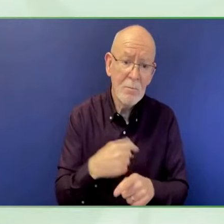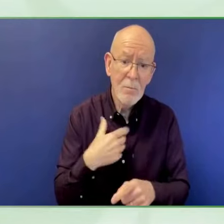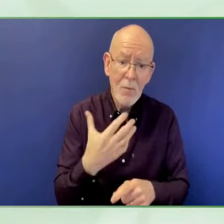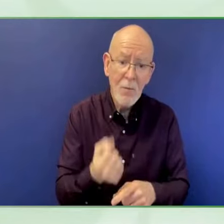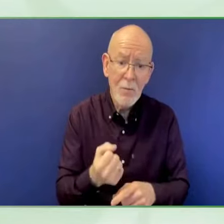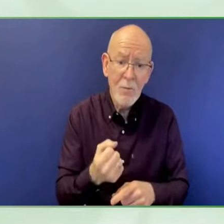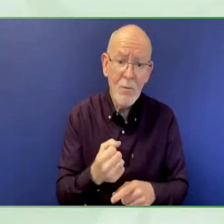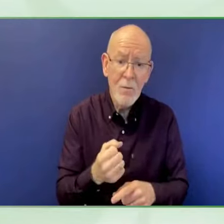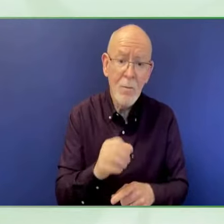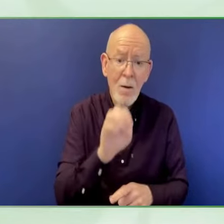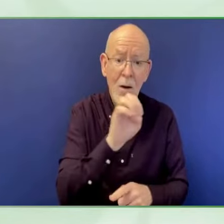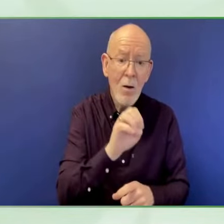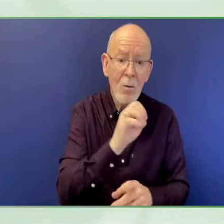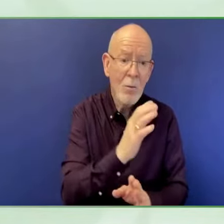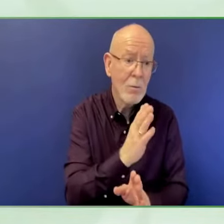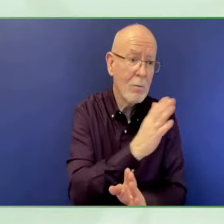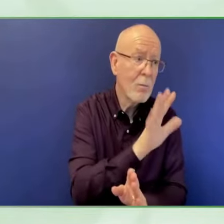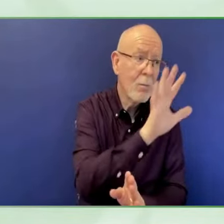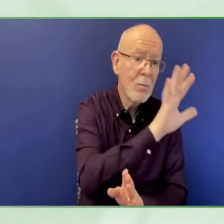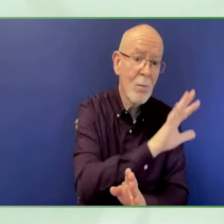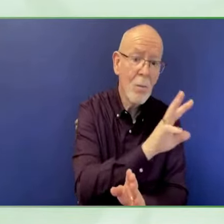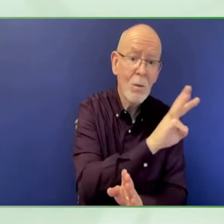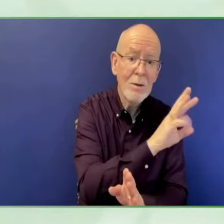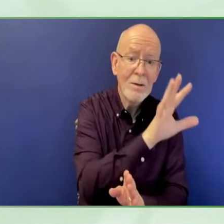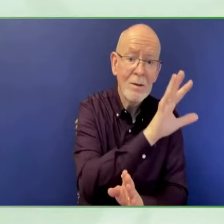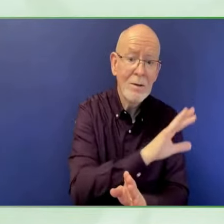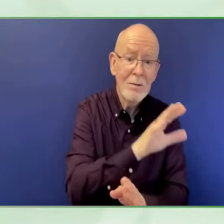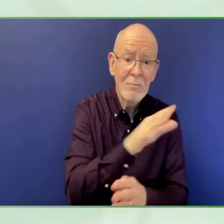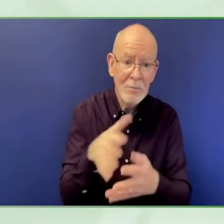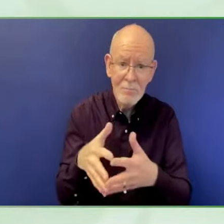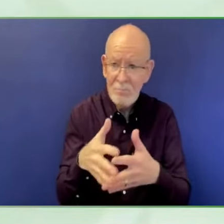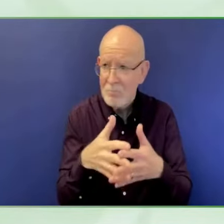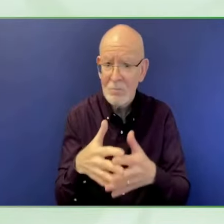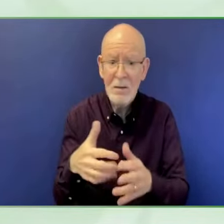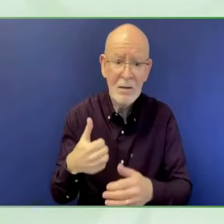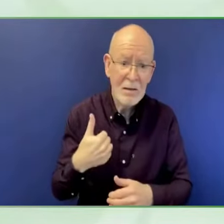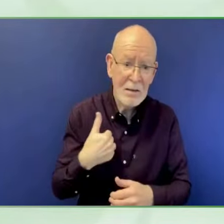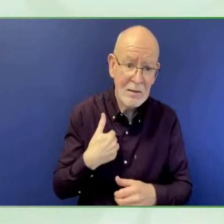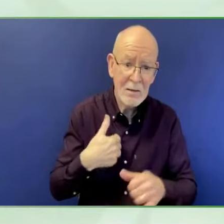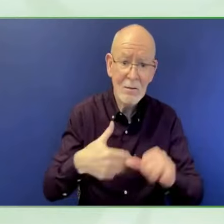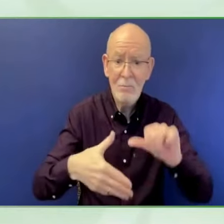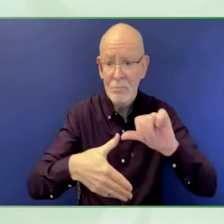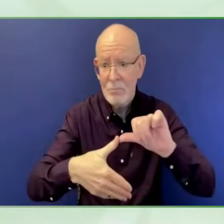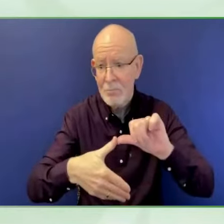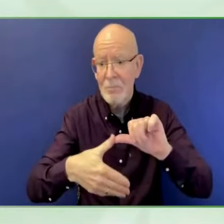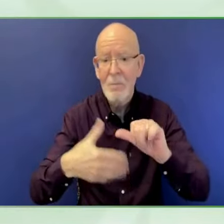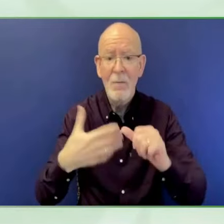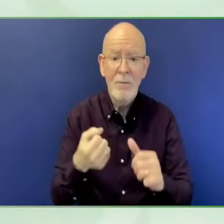Deinstitutionalisation, the processes, we have got to look at that.